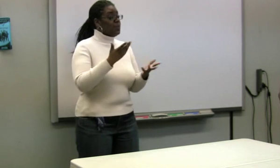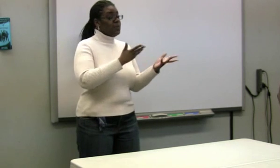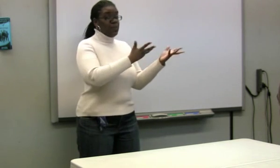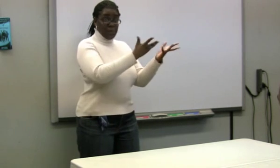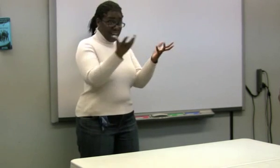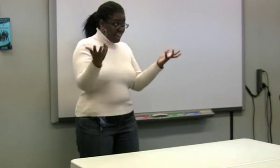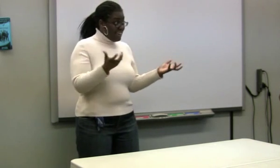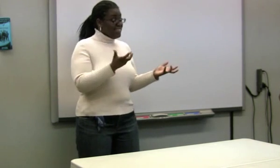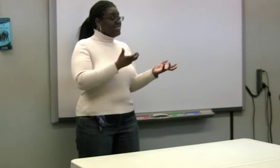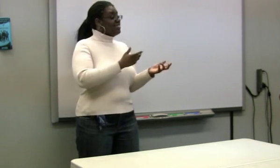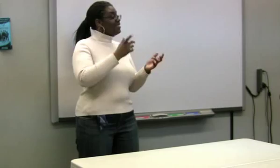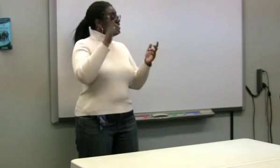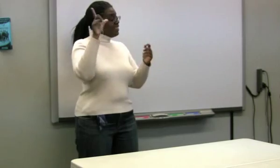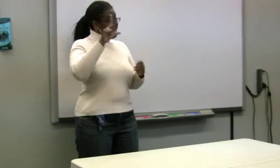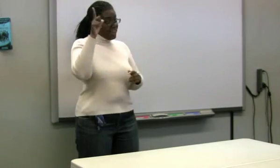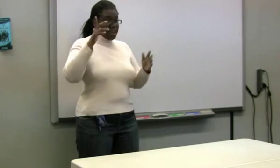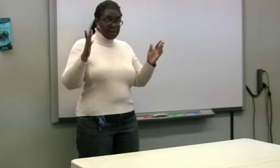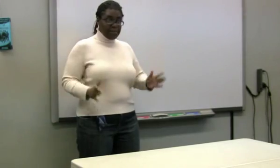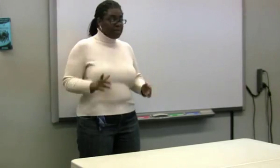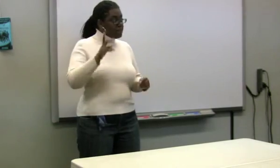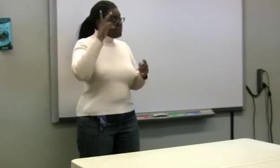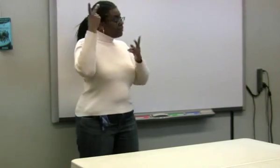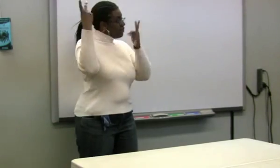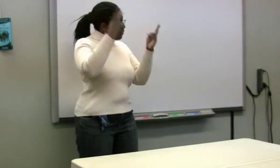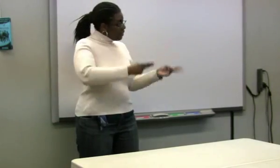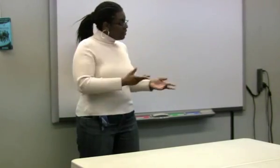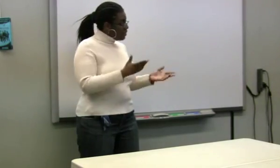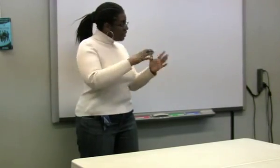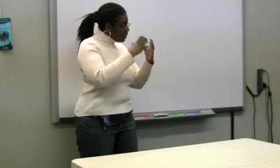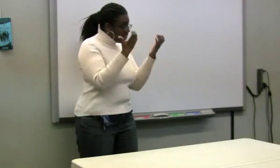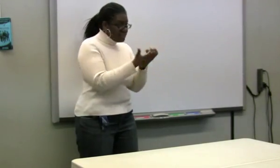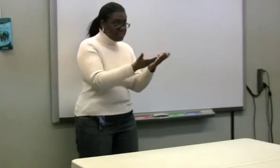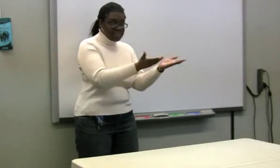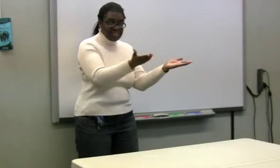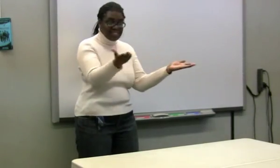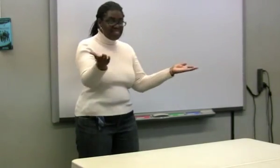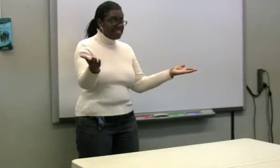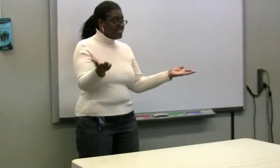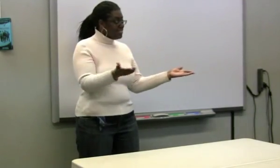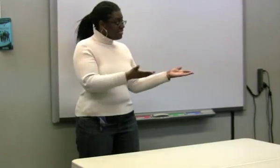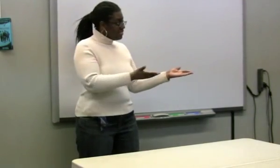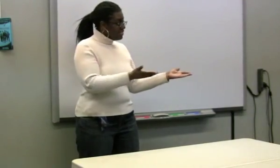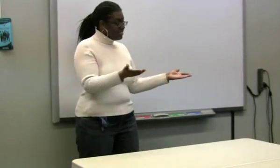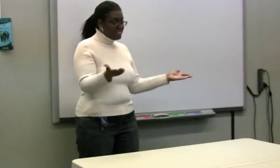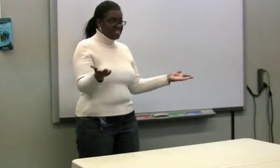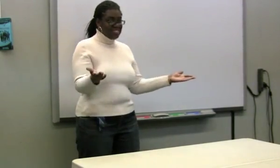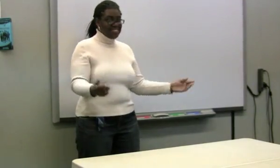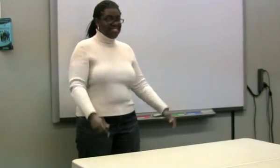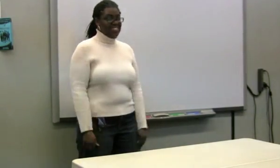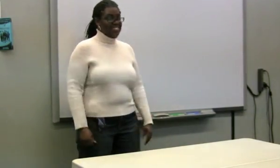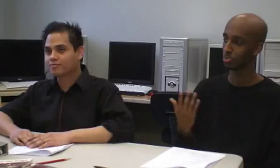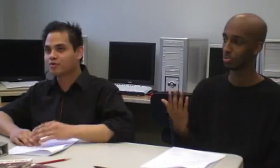Do you want to invite a librarian to visit our class?